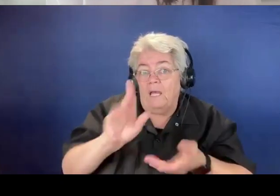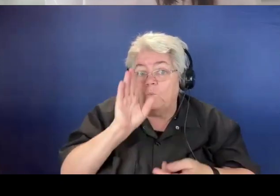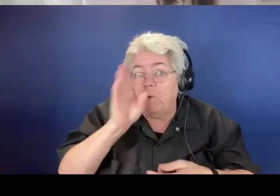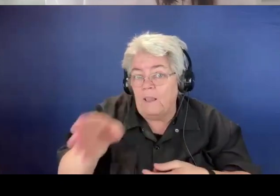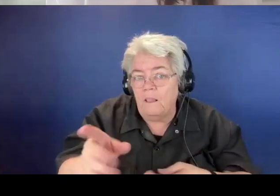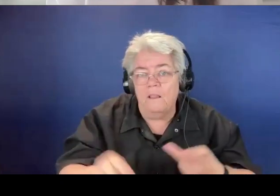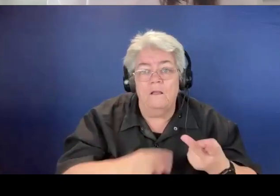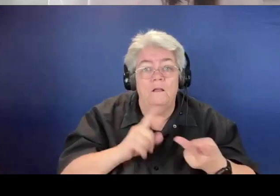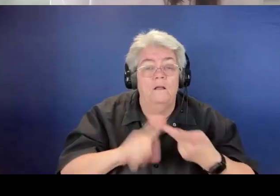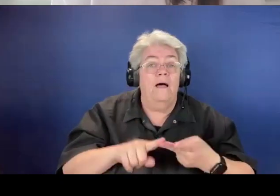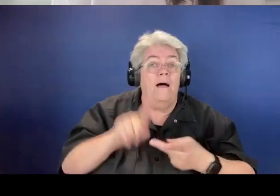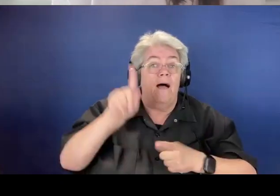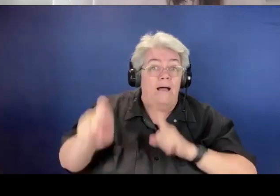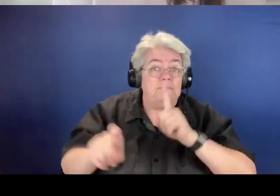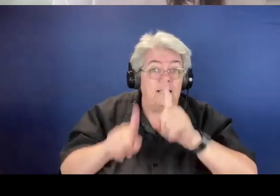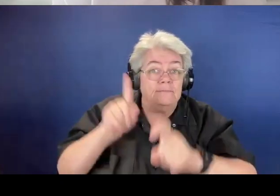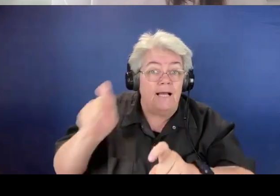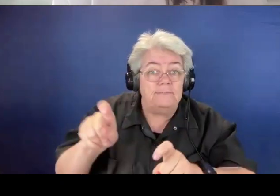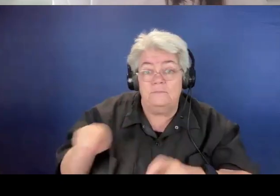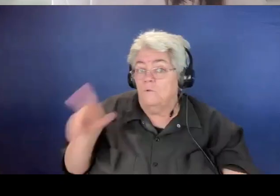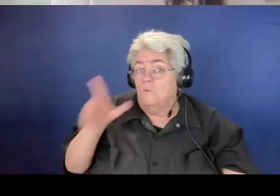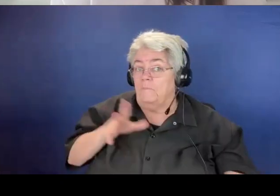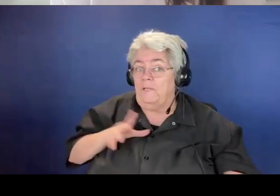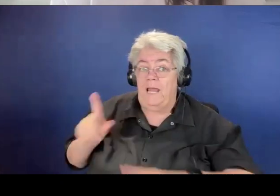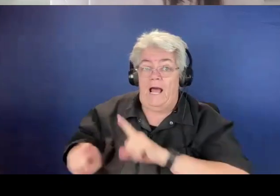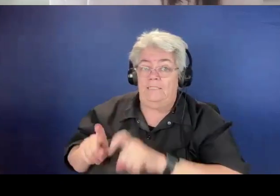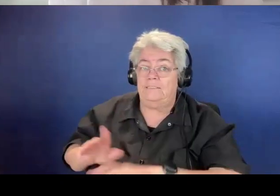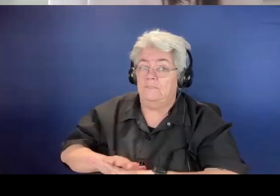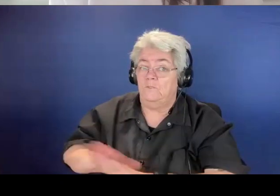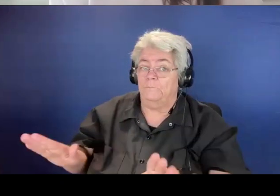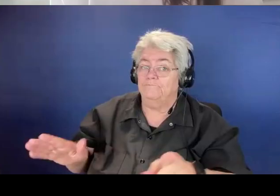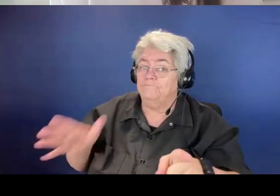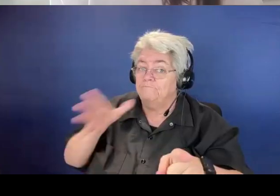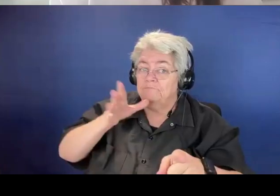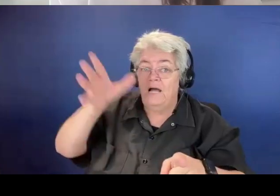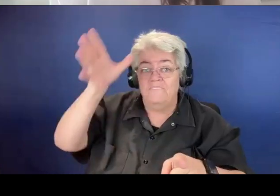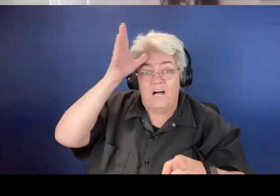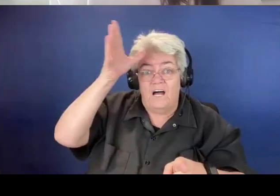Some cultures have very strict views, values, or restrictions on interactions